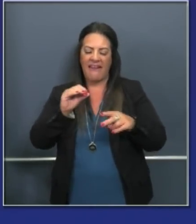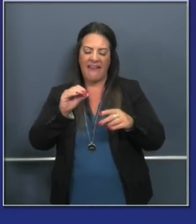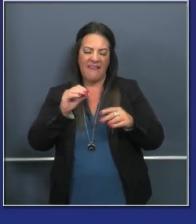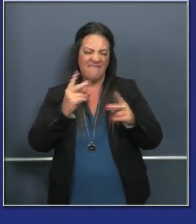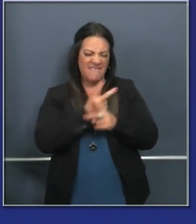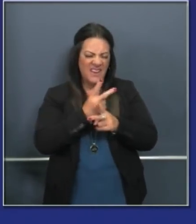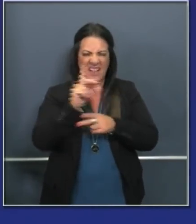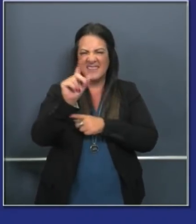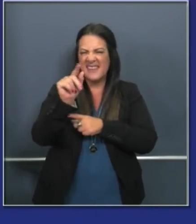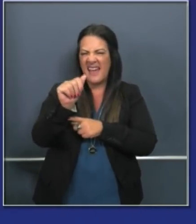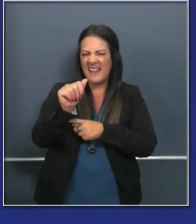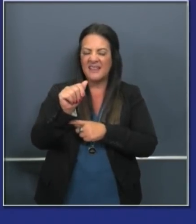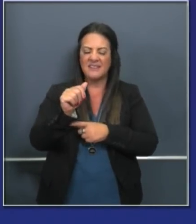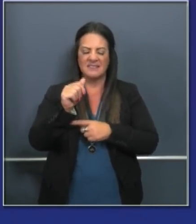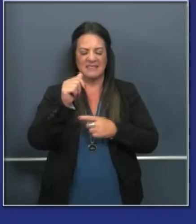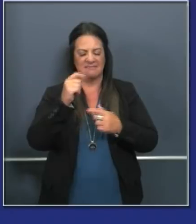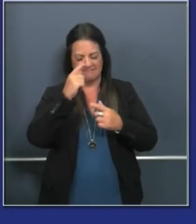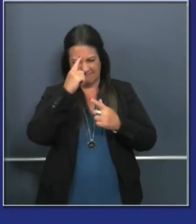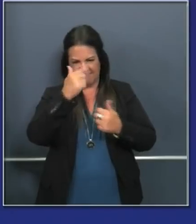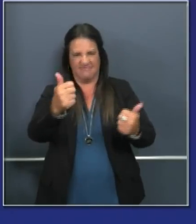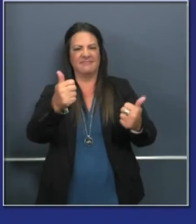THAT LOVE TO CODE. FOR THOSE